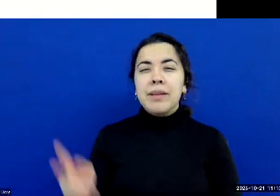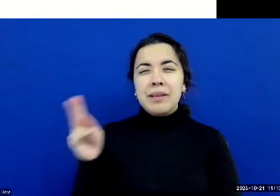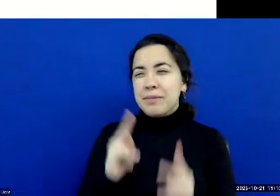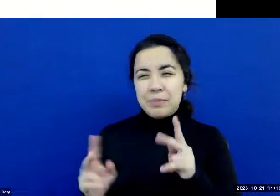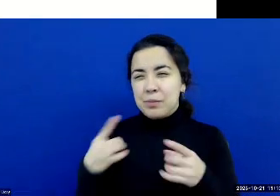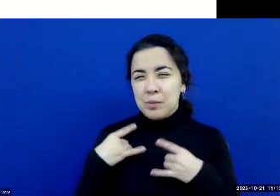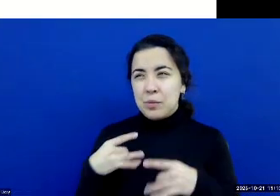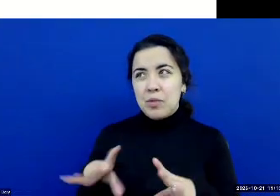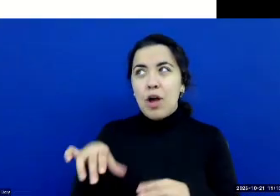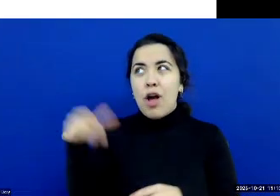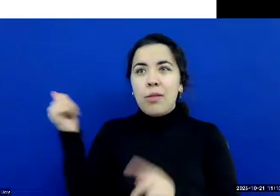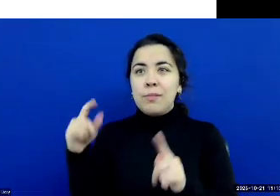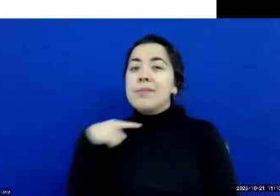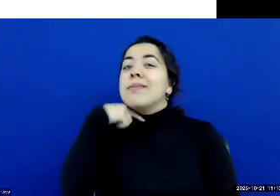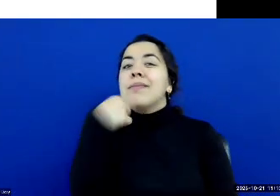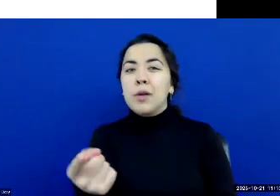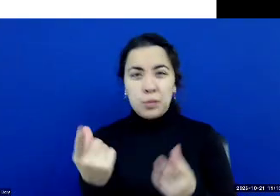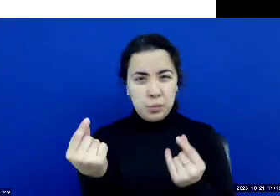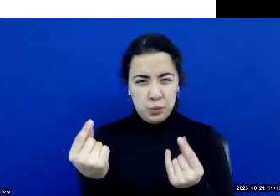Kathleen DeForest: But people don't like to be told what to do.